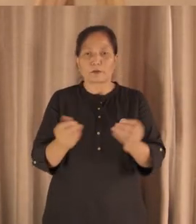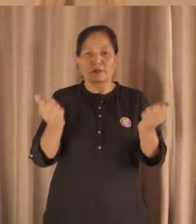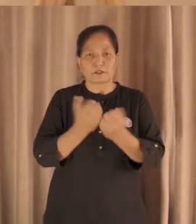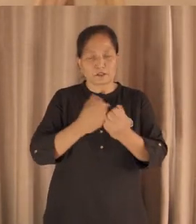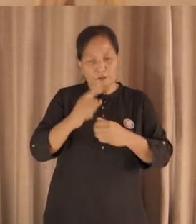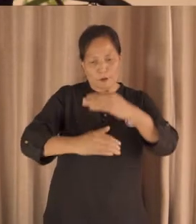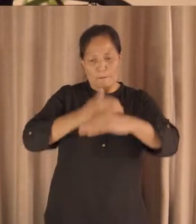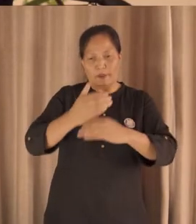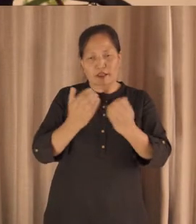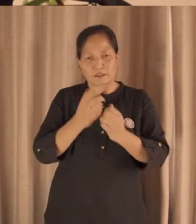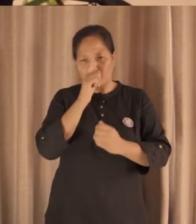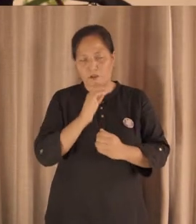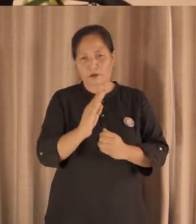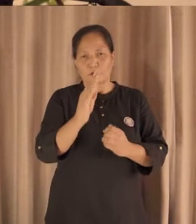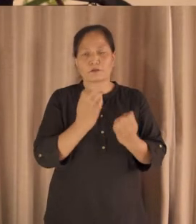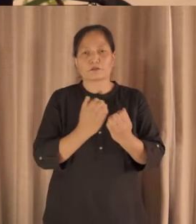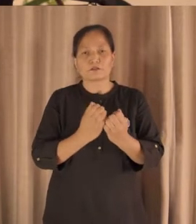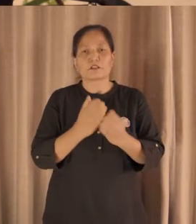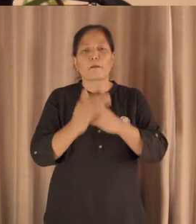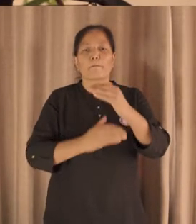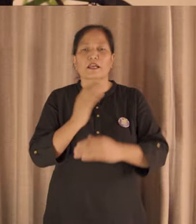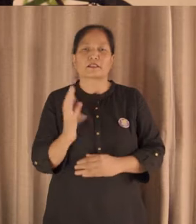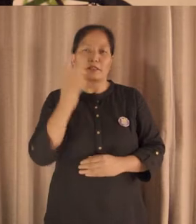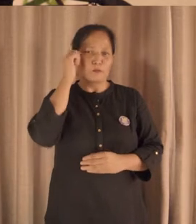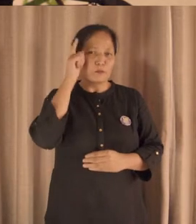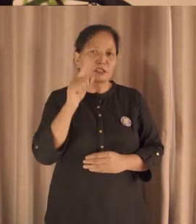constituent assembly has been built upon various movements throughout the years; the 10-year